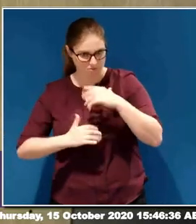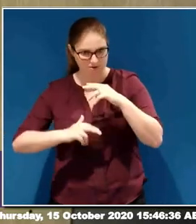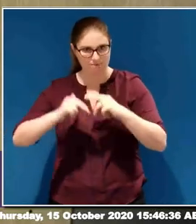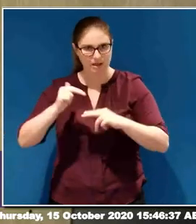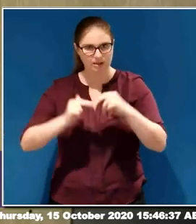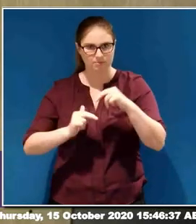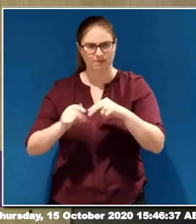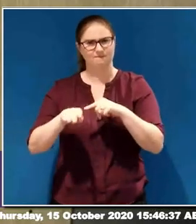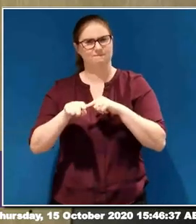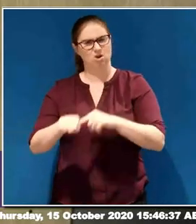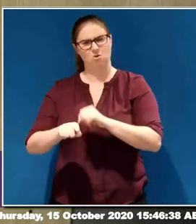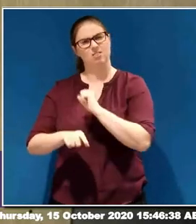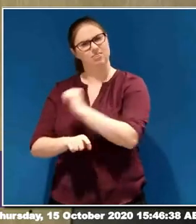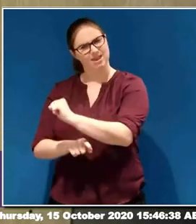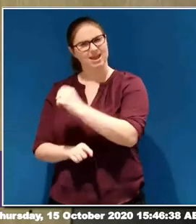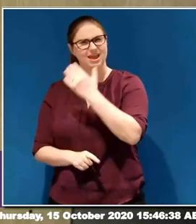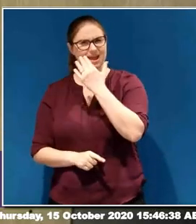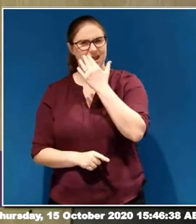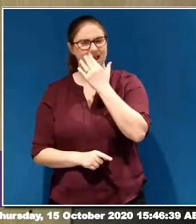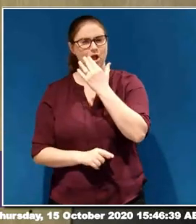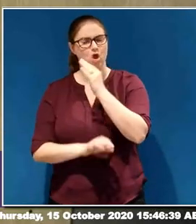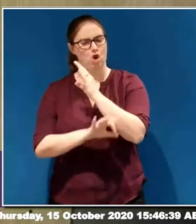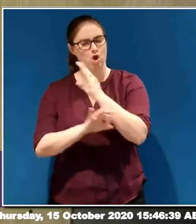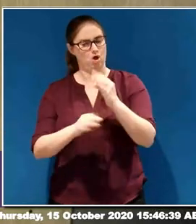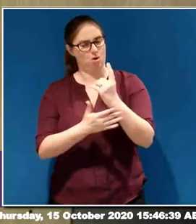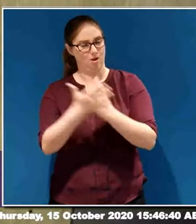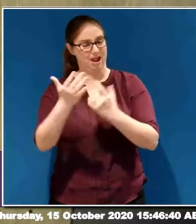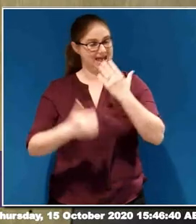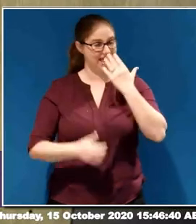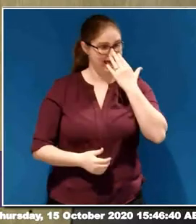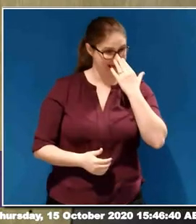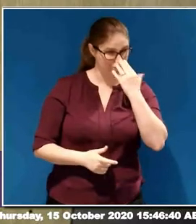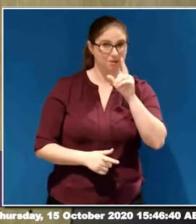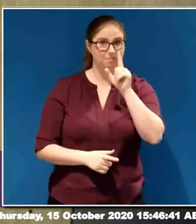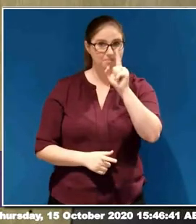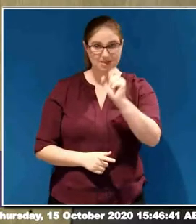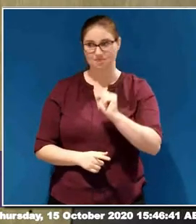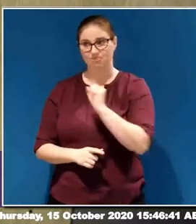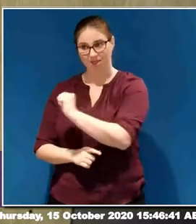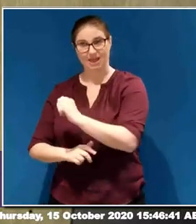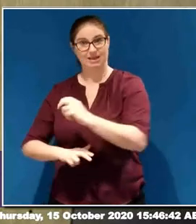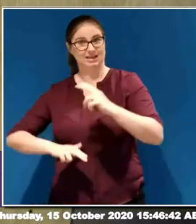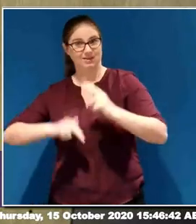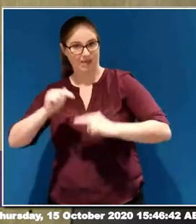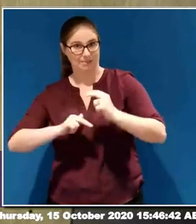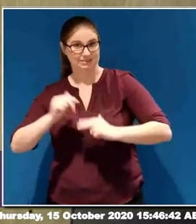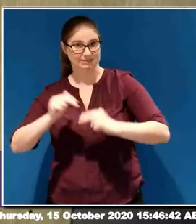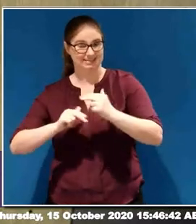Yes, I wrote that so I would agree with it. I'm not going to claim ownership of it.